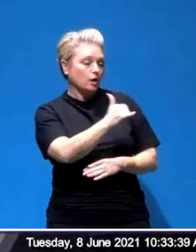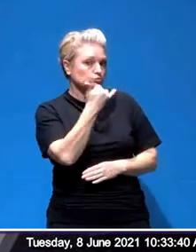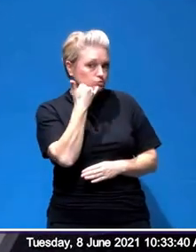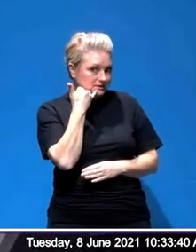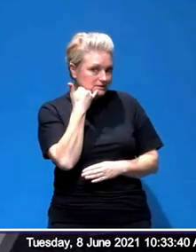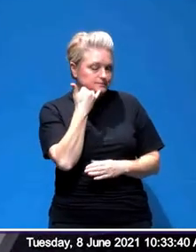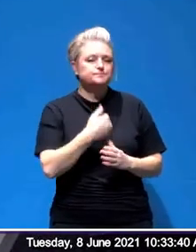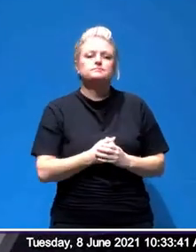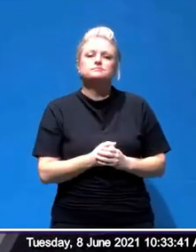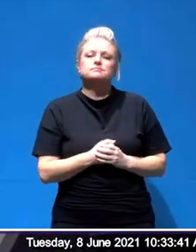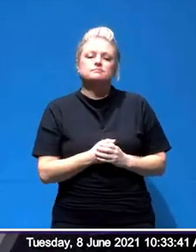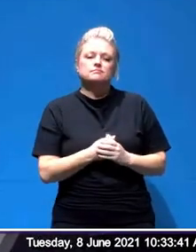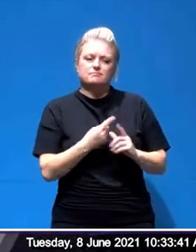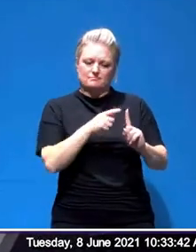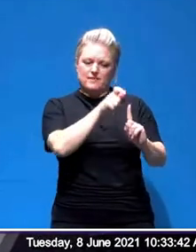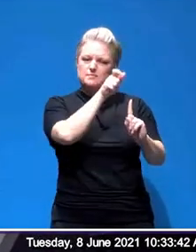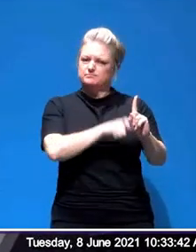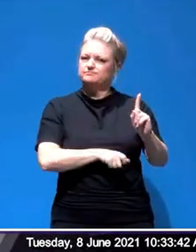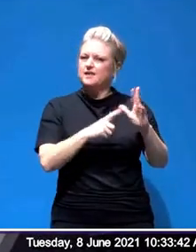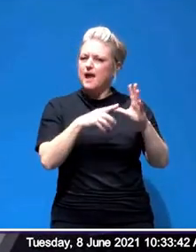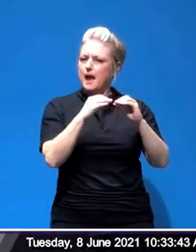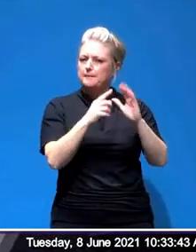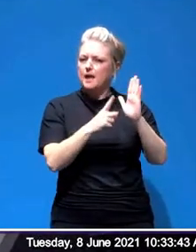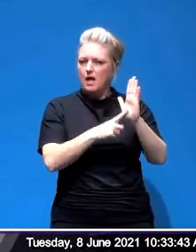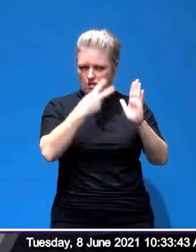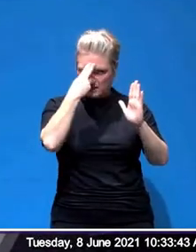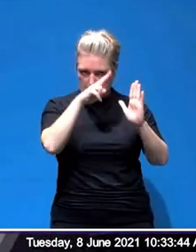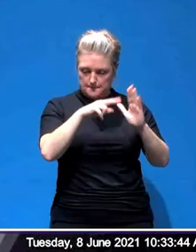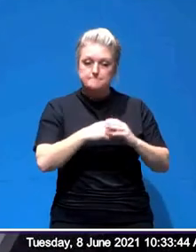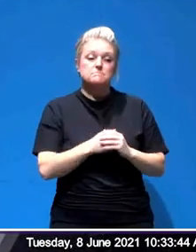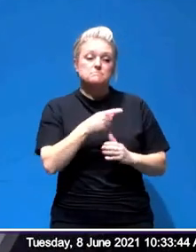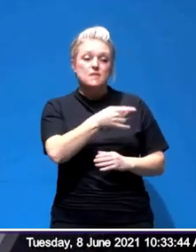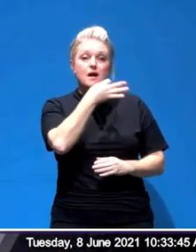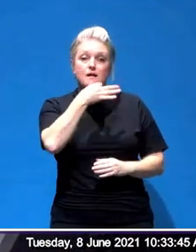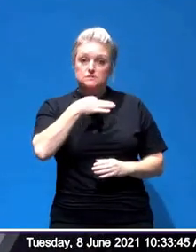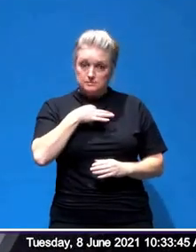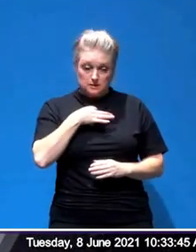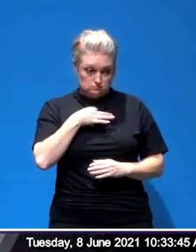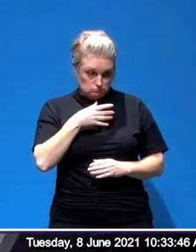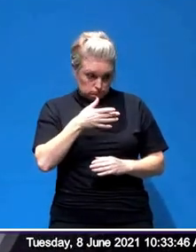ABL asked if he would purchase new pillows and bedding using the funds